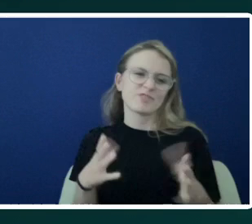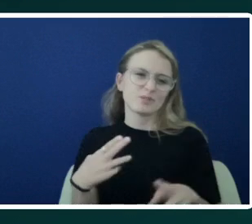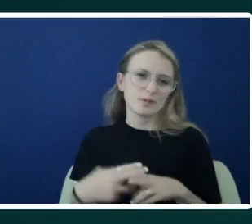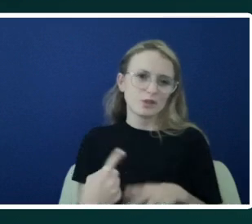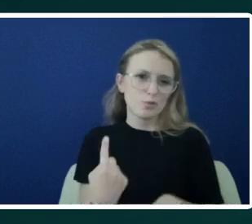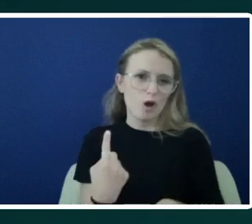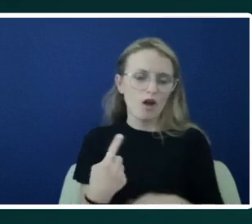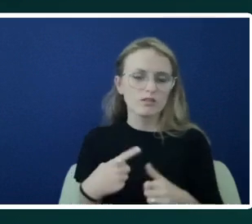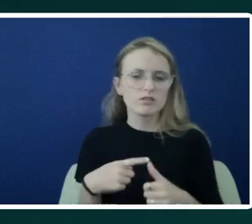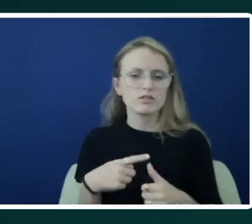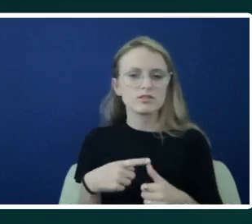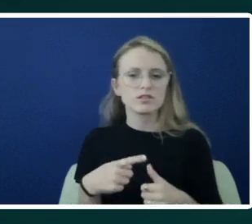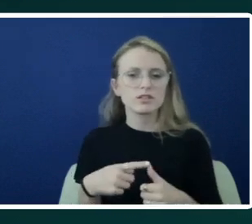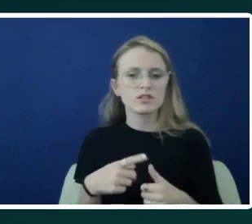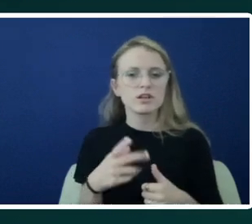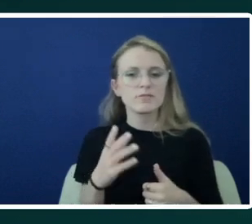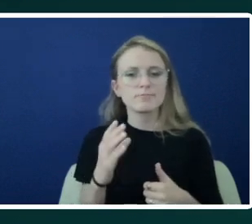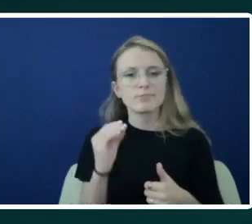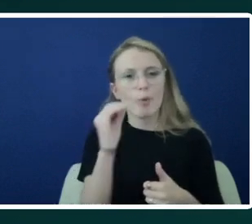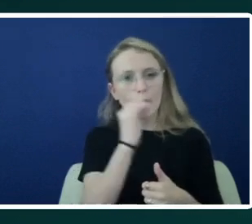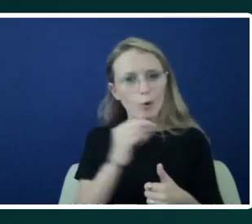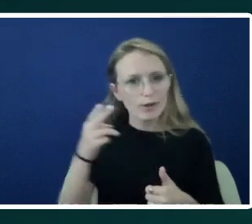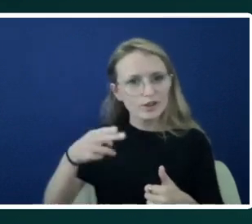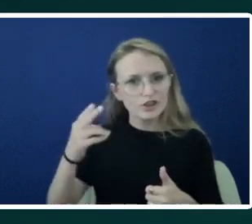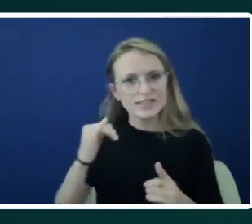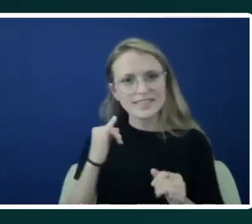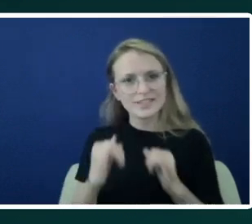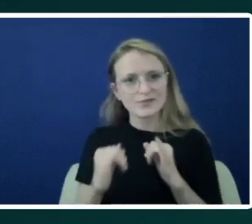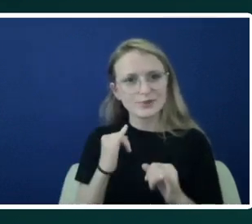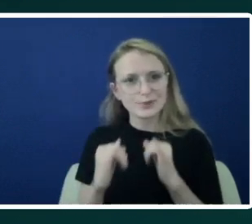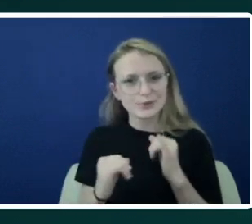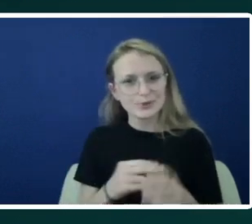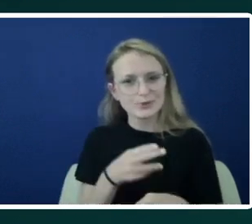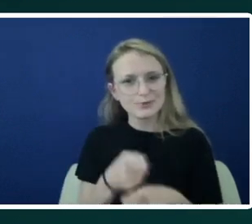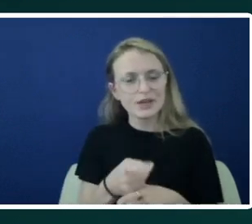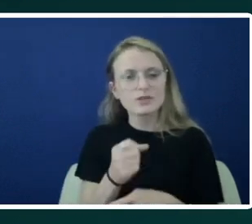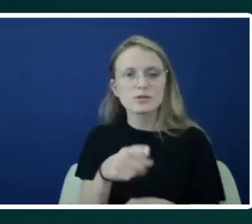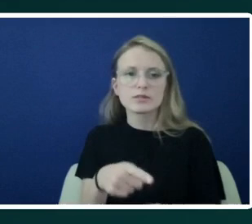already of oral history interviews. And so, this is really critical because one, it helps